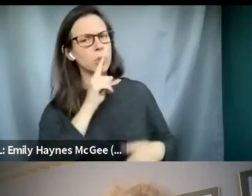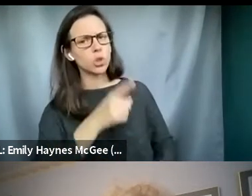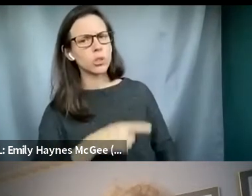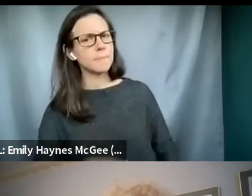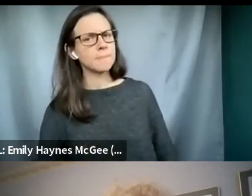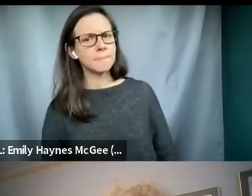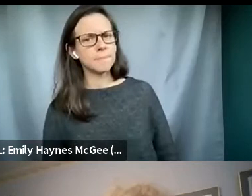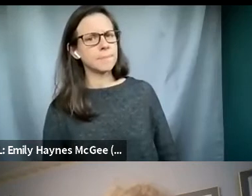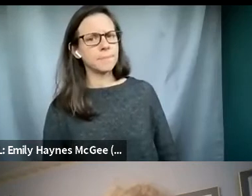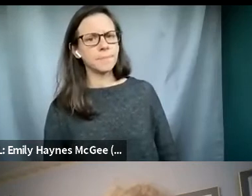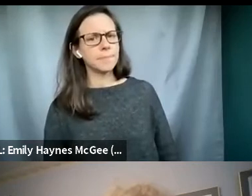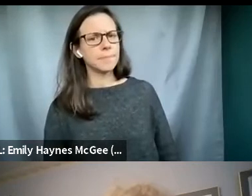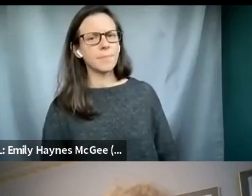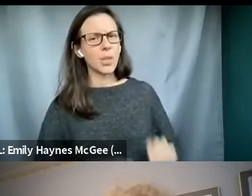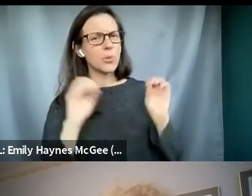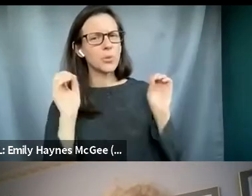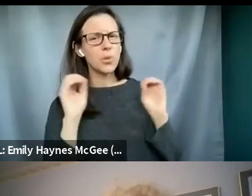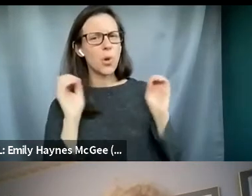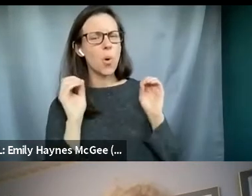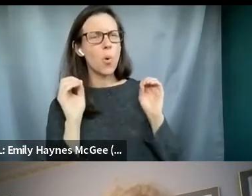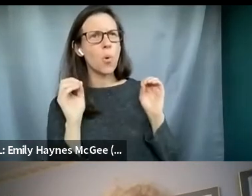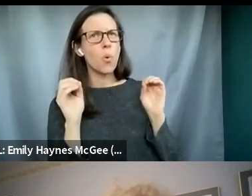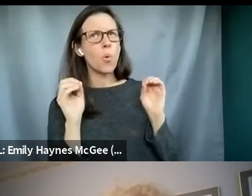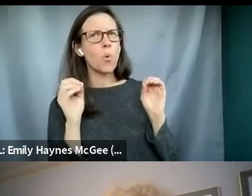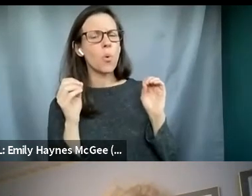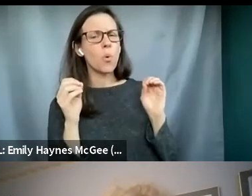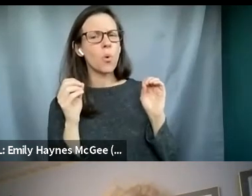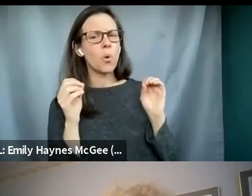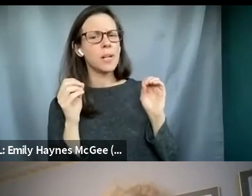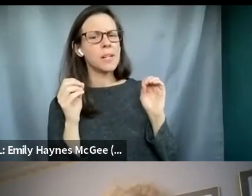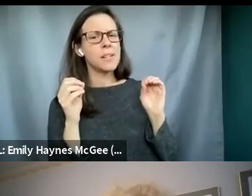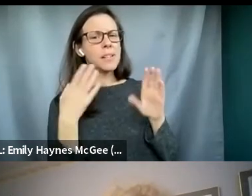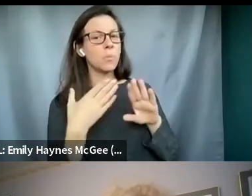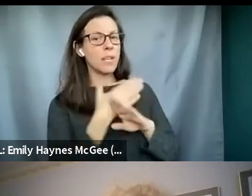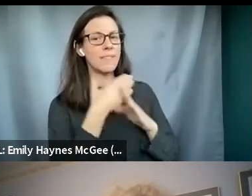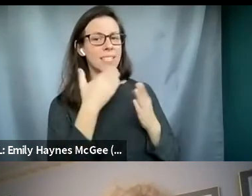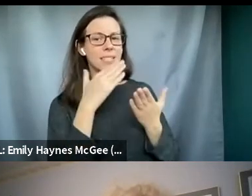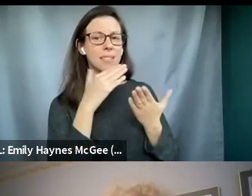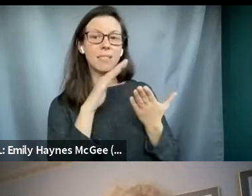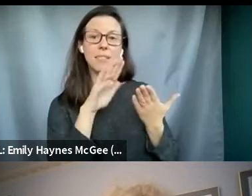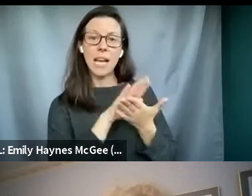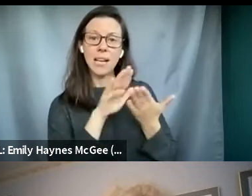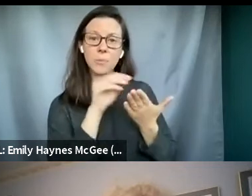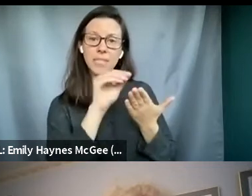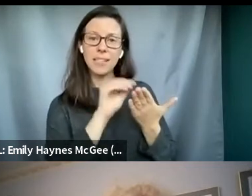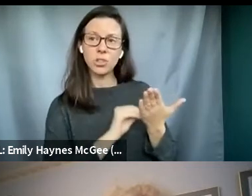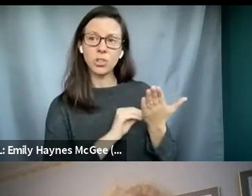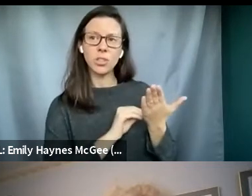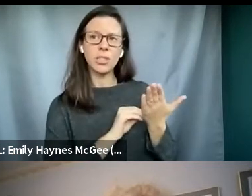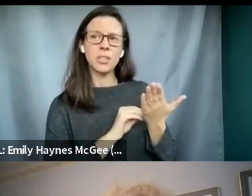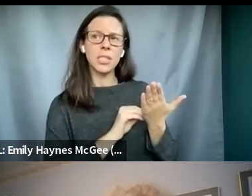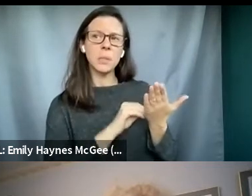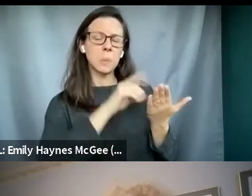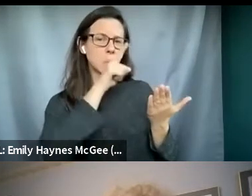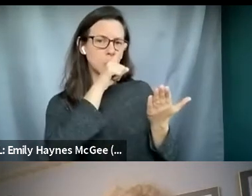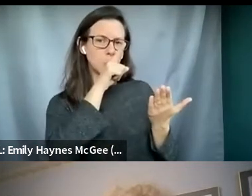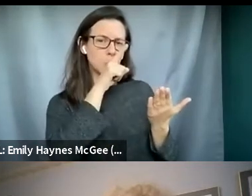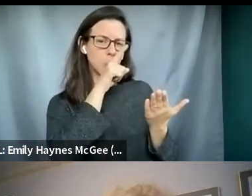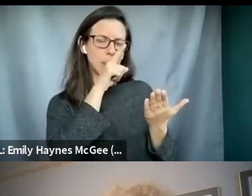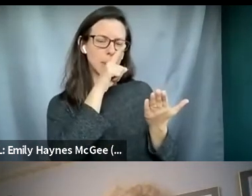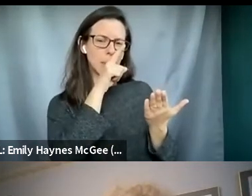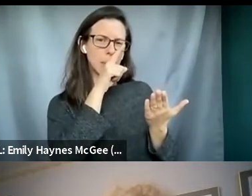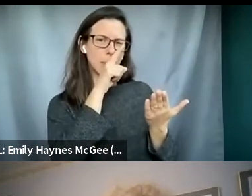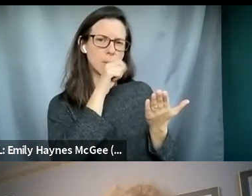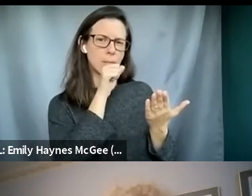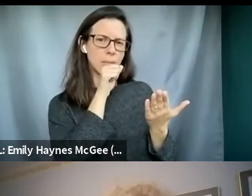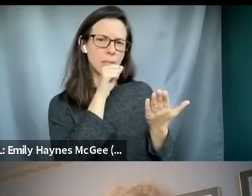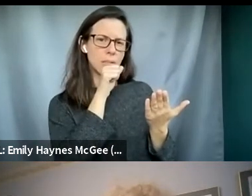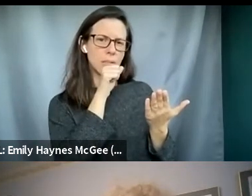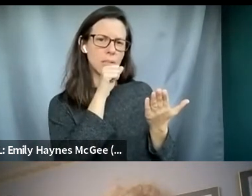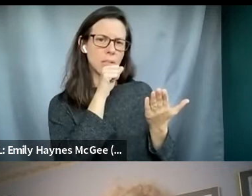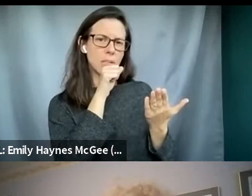There isn't anything in the previous documentation of the grant that says that the public facing